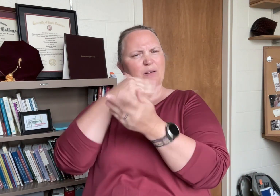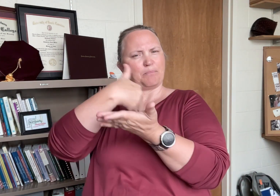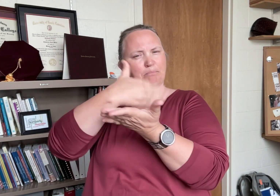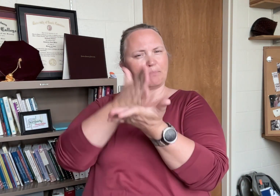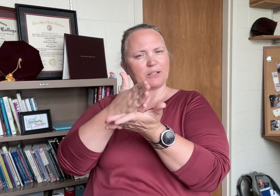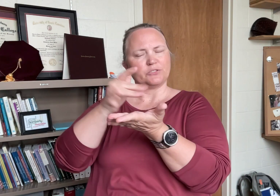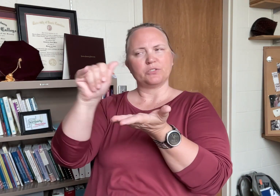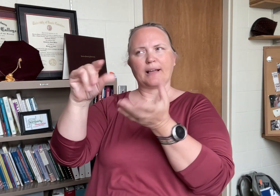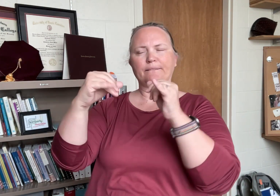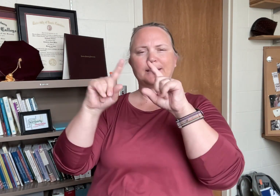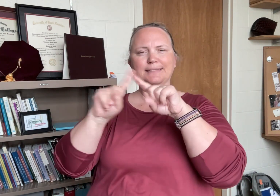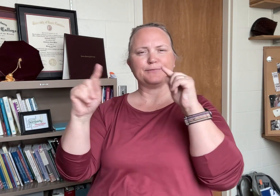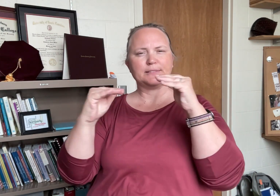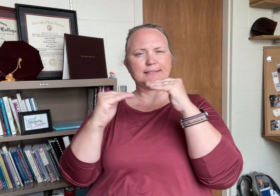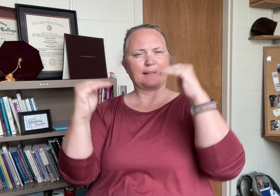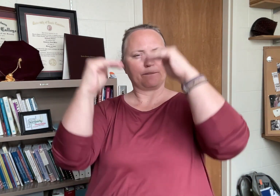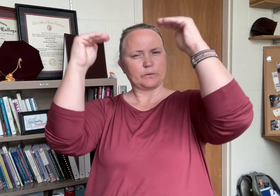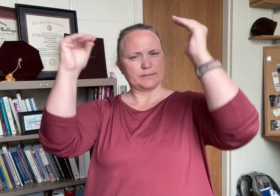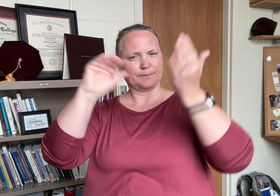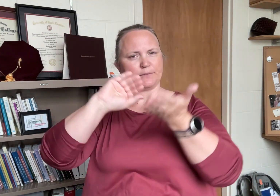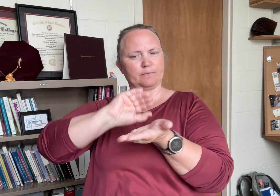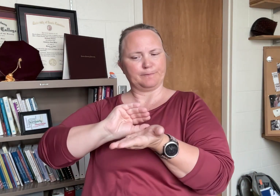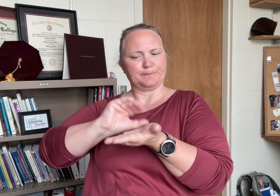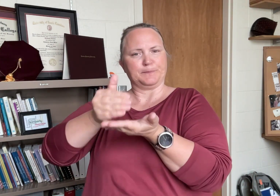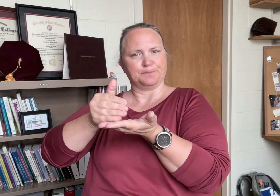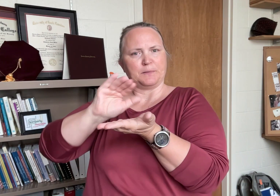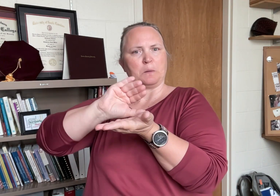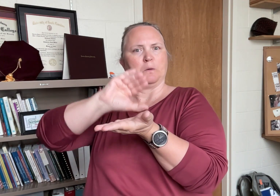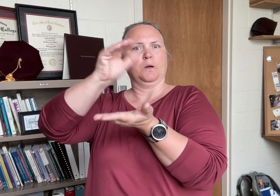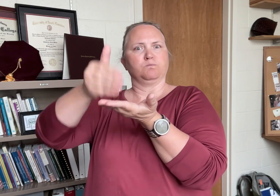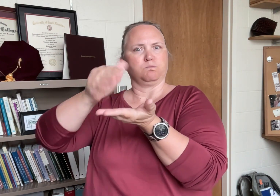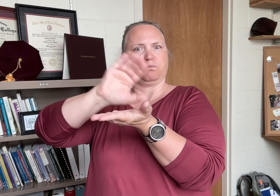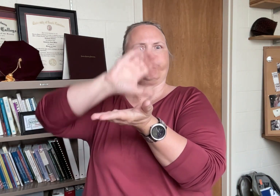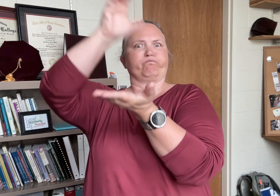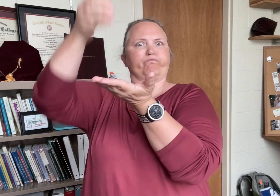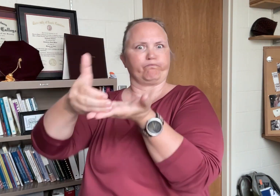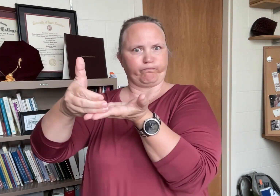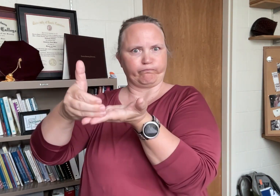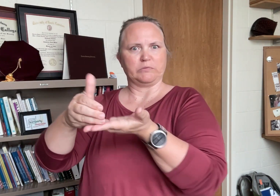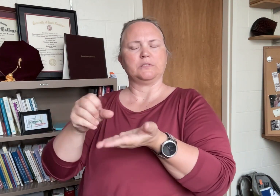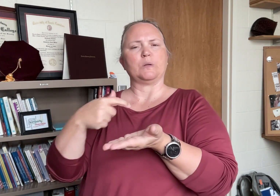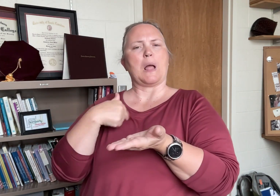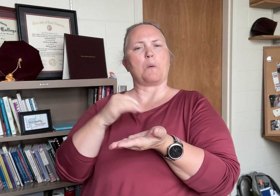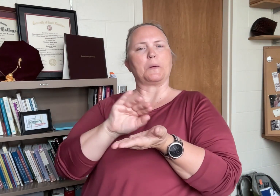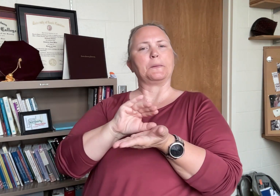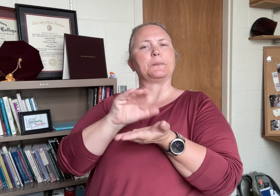I'm applying for has different funding levels for this specific budget, uh, for this specific grant opportunity.